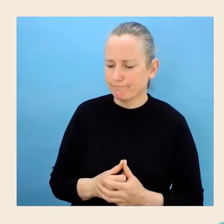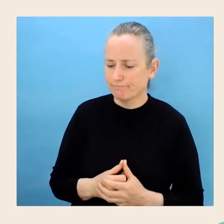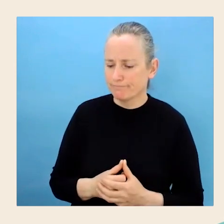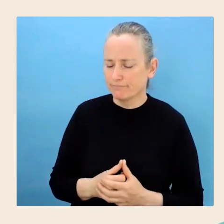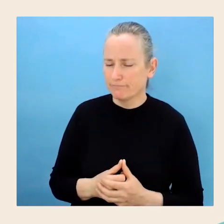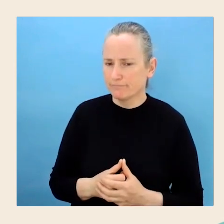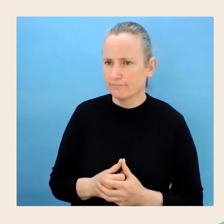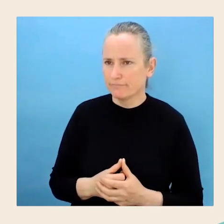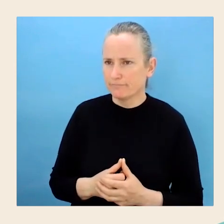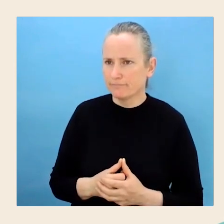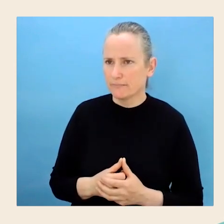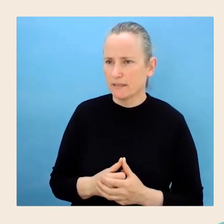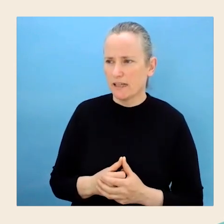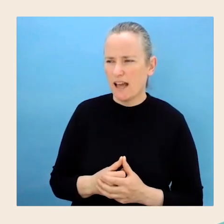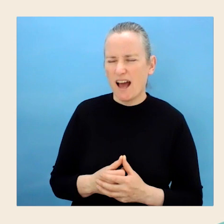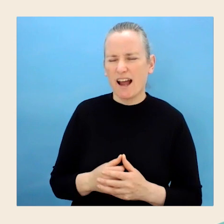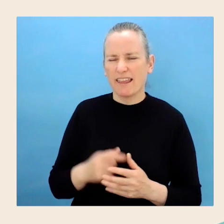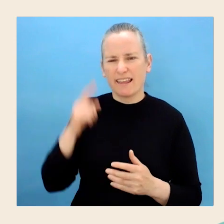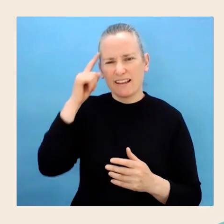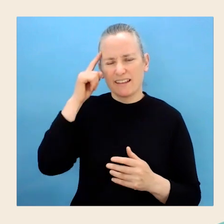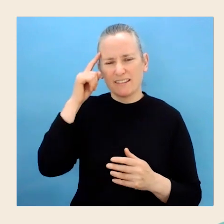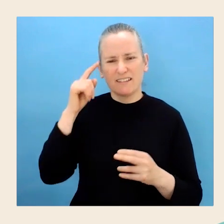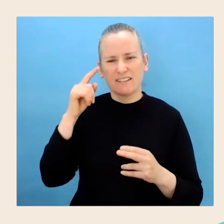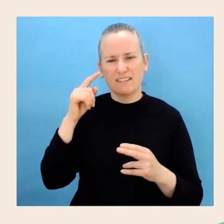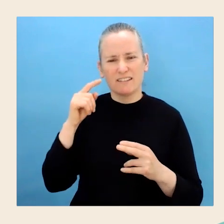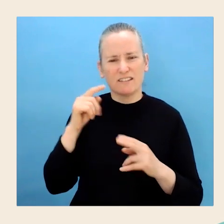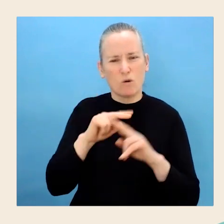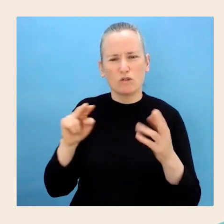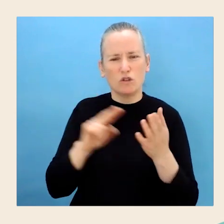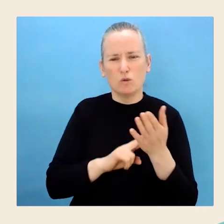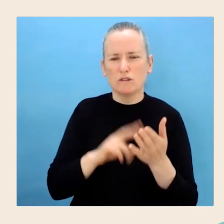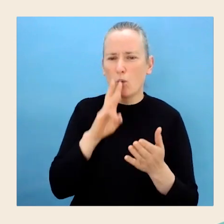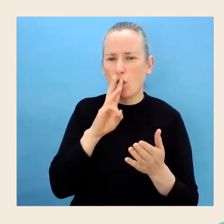I think, I'm much more interested in kind of,